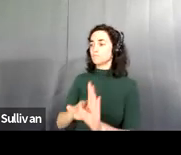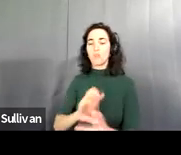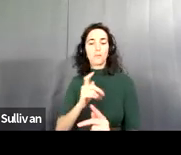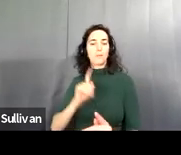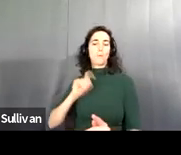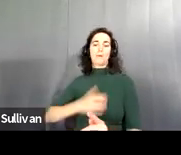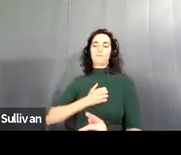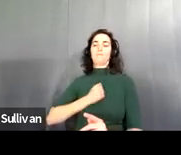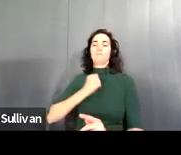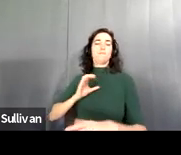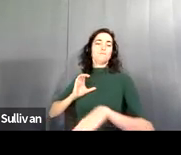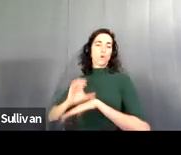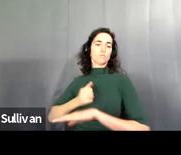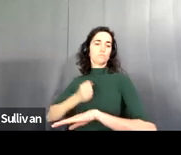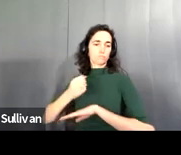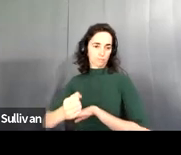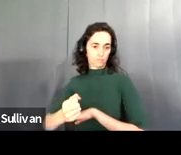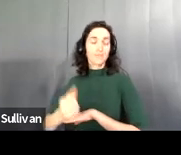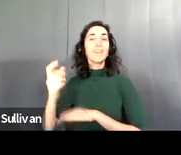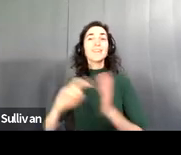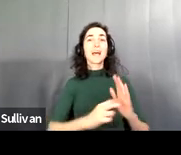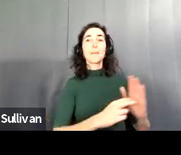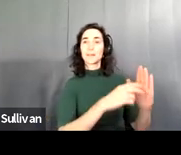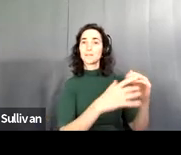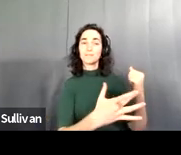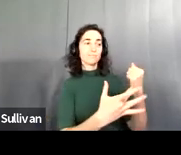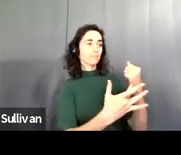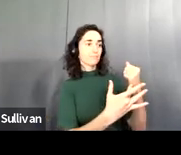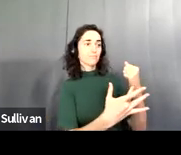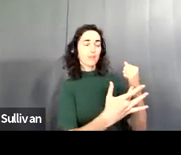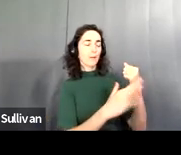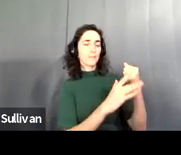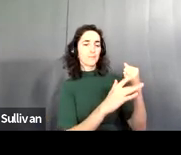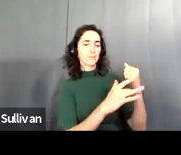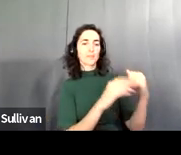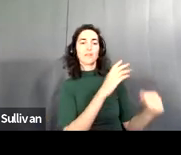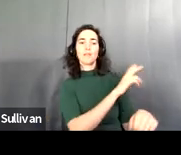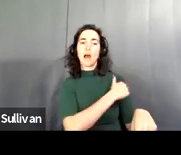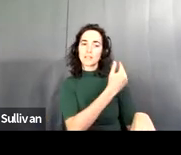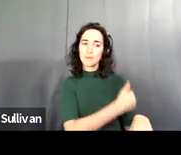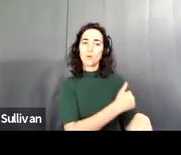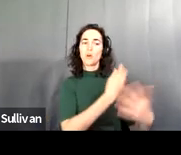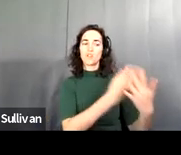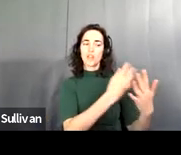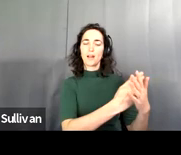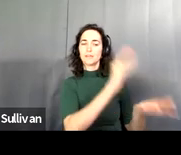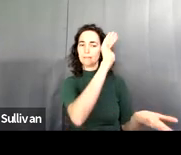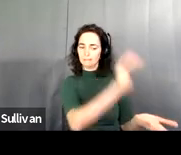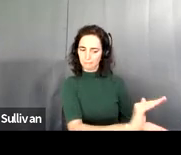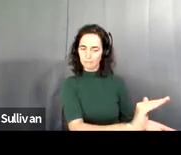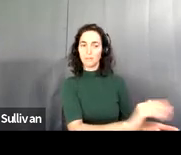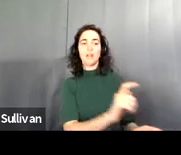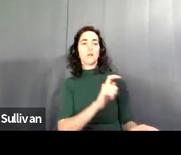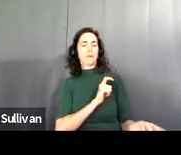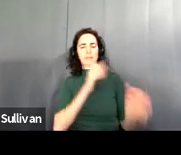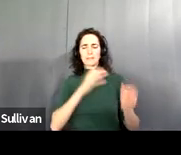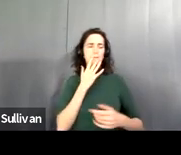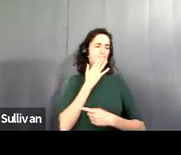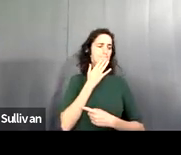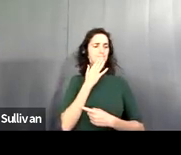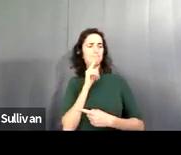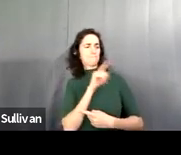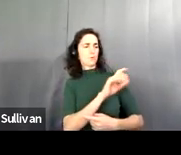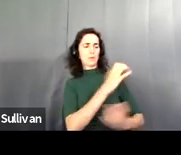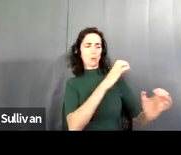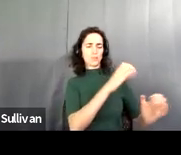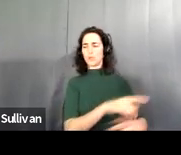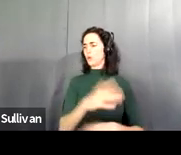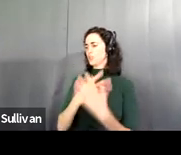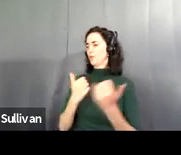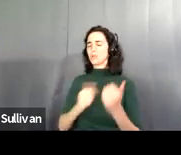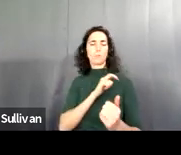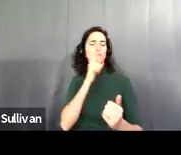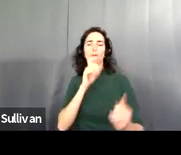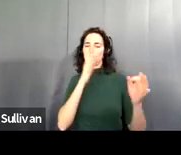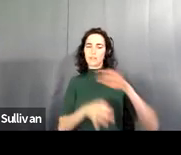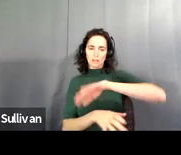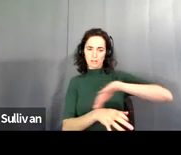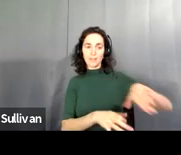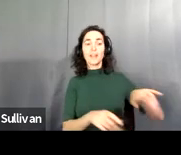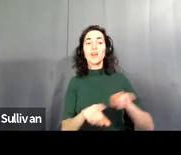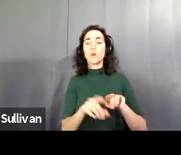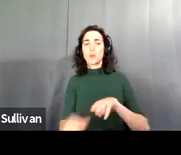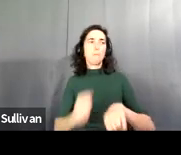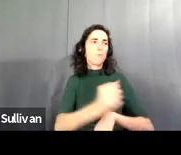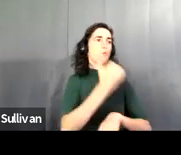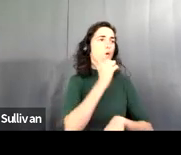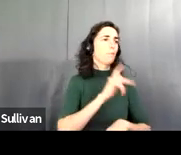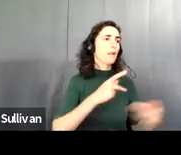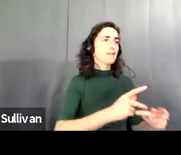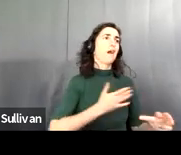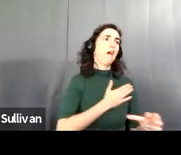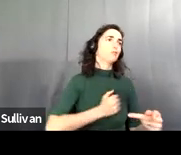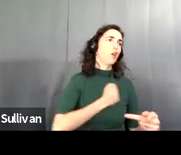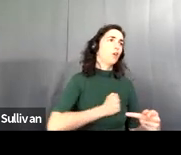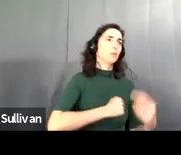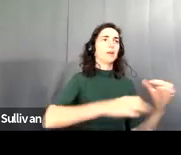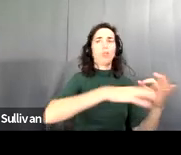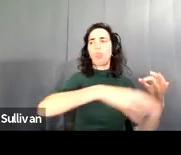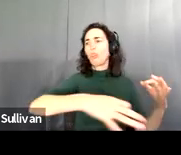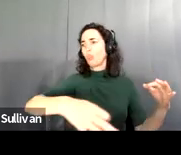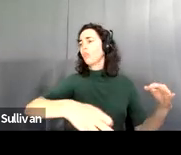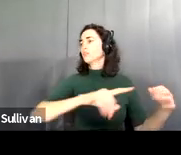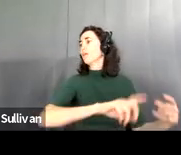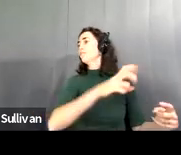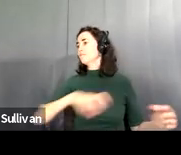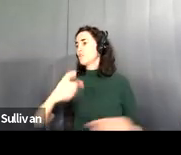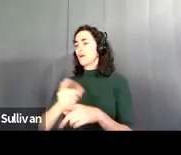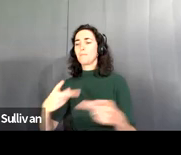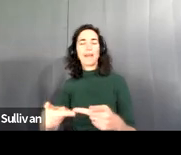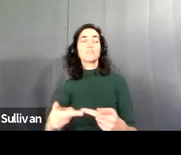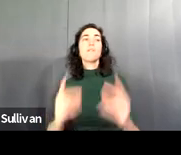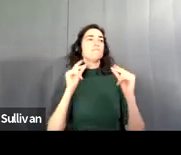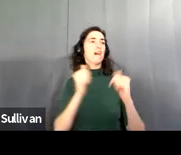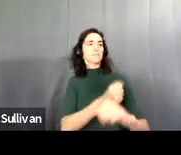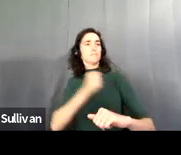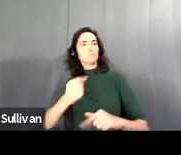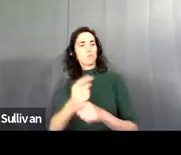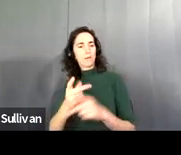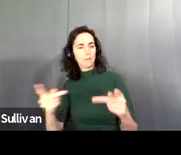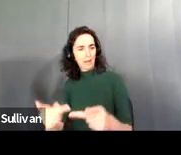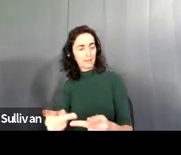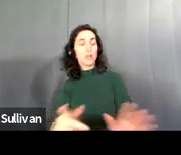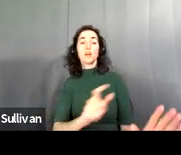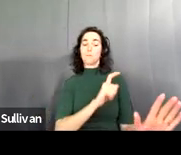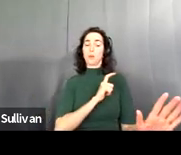These High Tech High touch facilities divert away from the emergency department in jails, while providing immediate specialized treatment. Police no longer need to decide between EDS or jail.